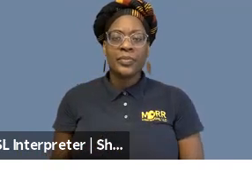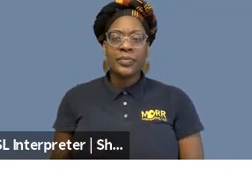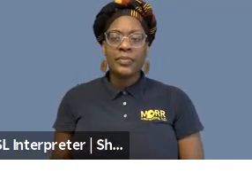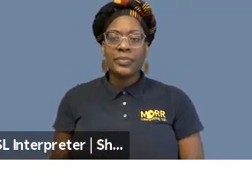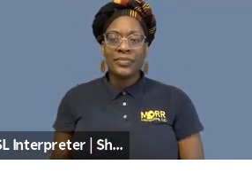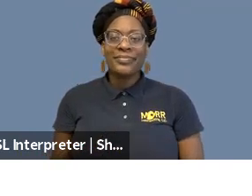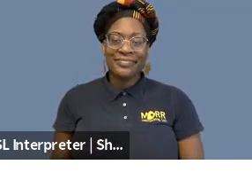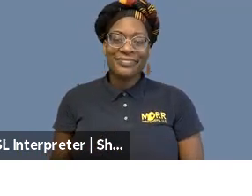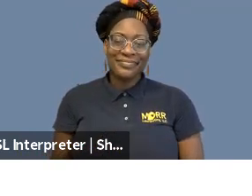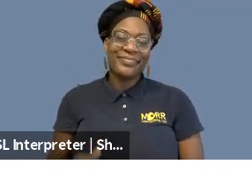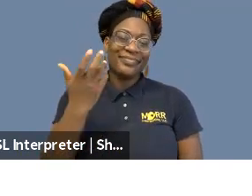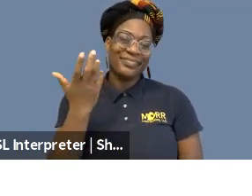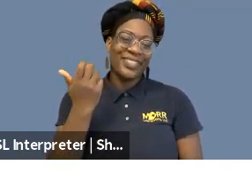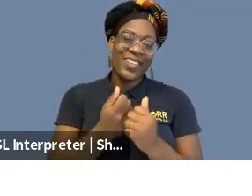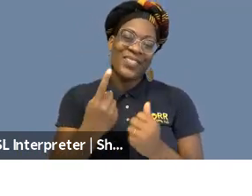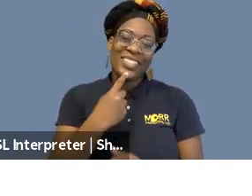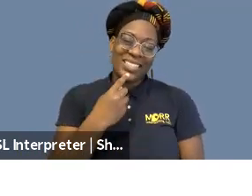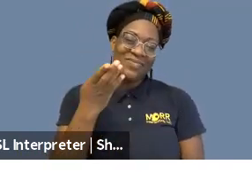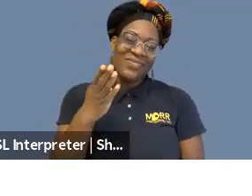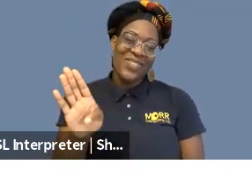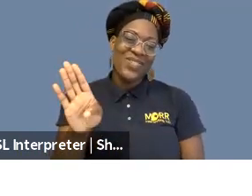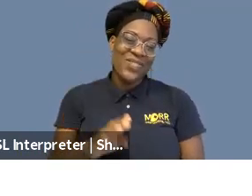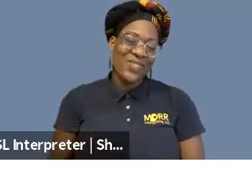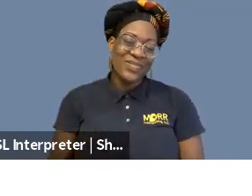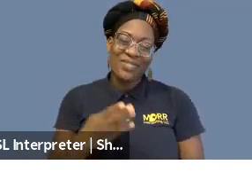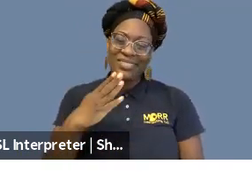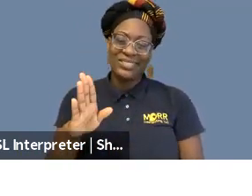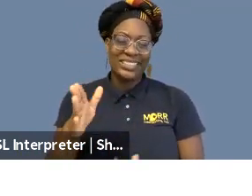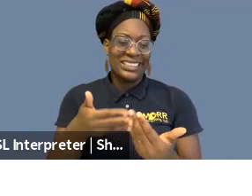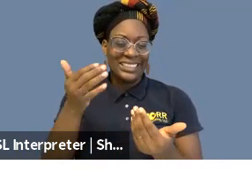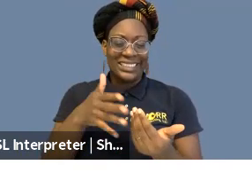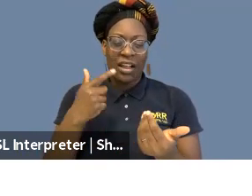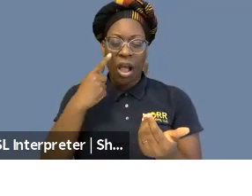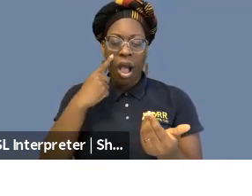Everyone says the blue right. The blue is easier and the red surprisingly hurts your